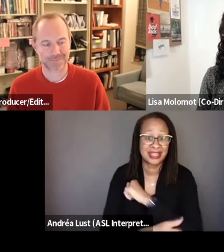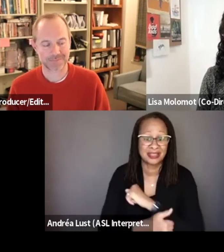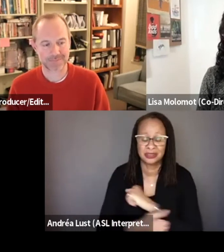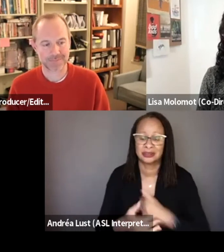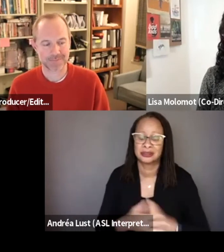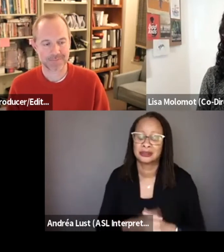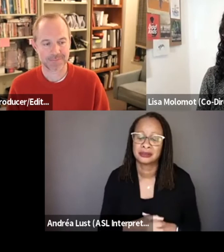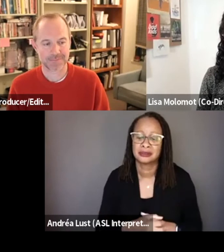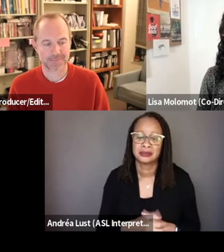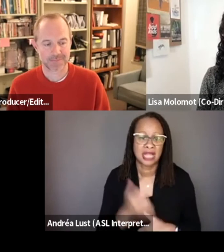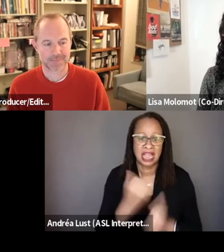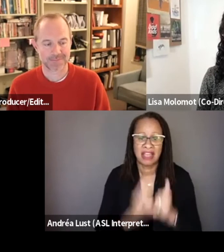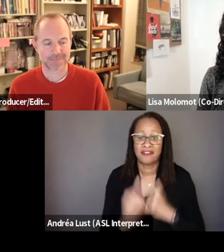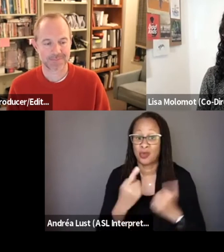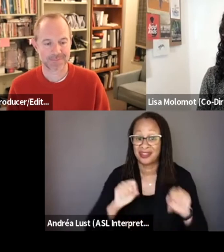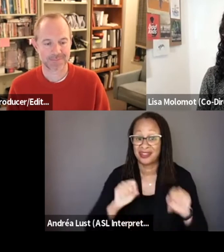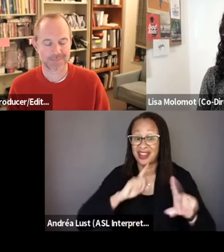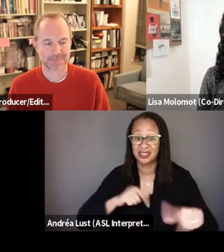Everybody can answer that question.